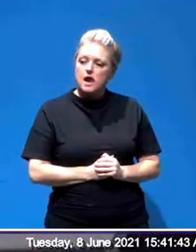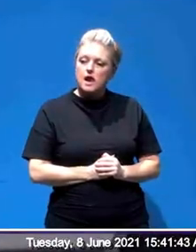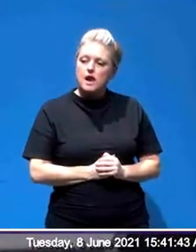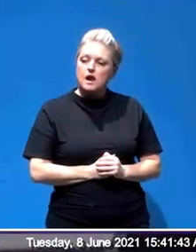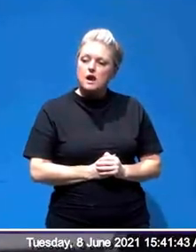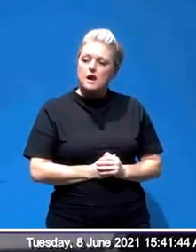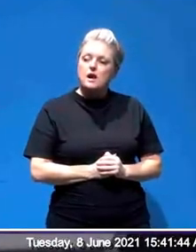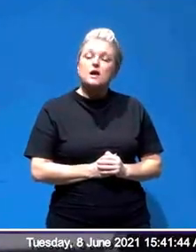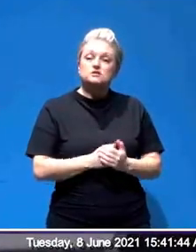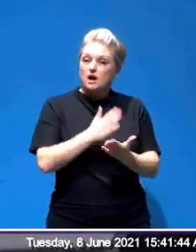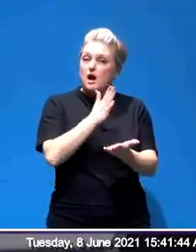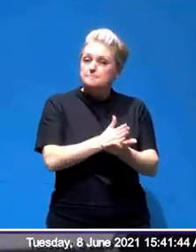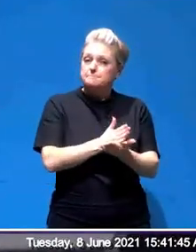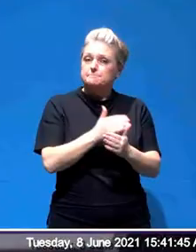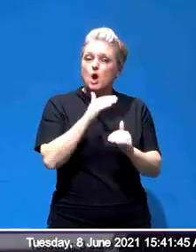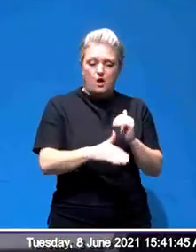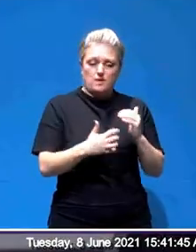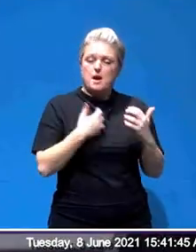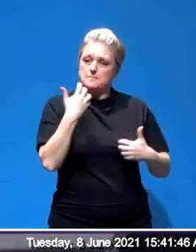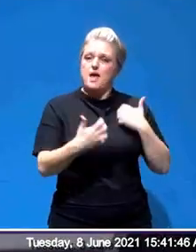from clients in those policies.